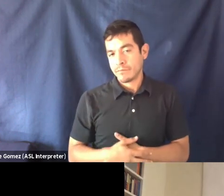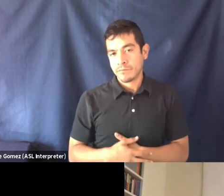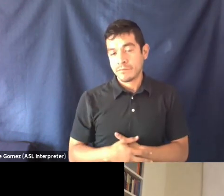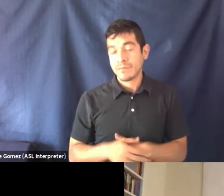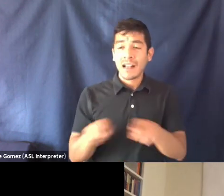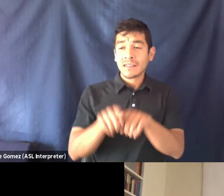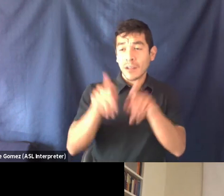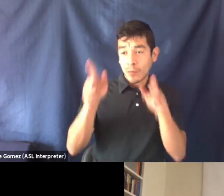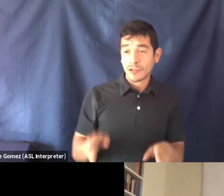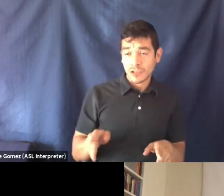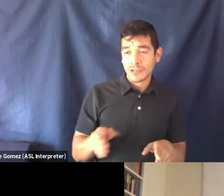And to think that one's art,